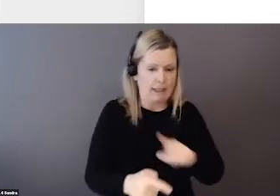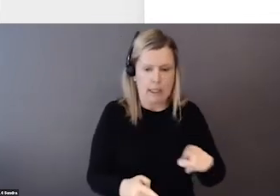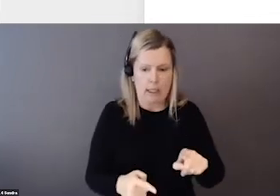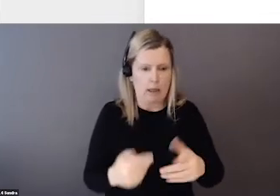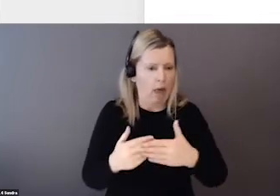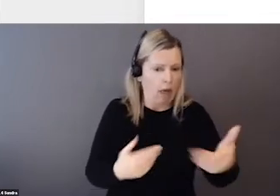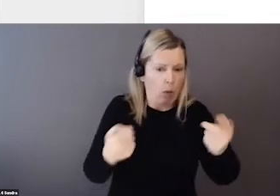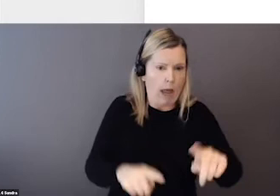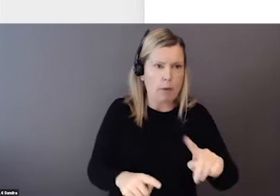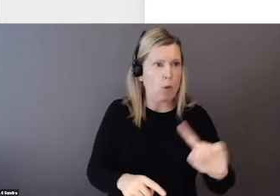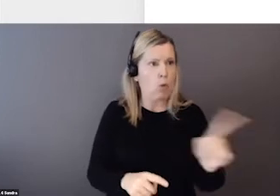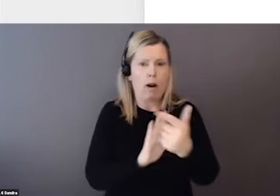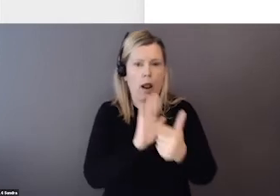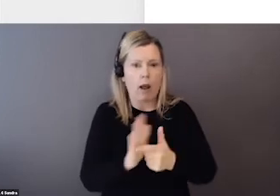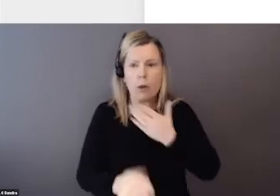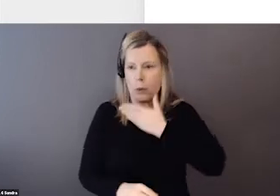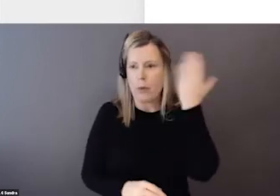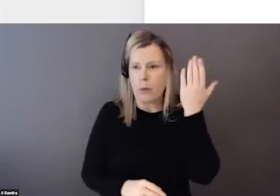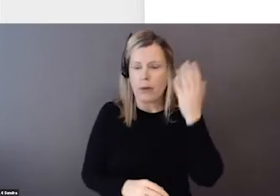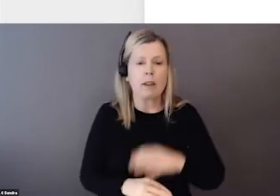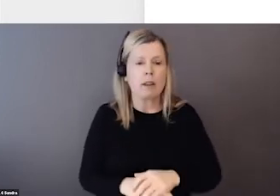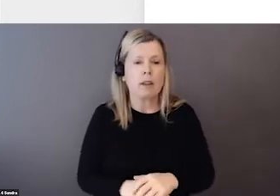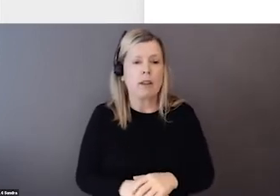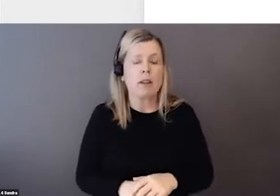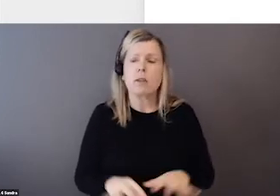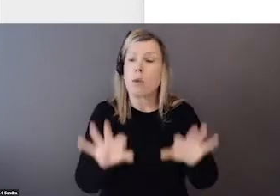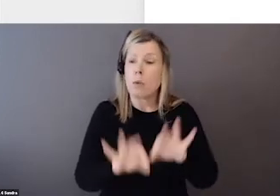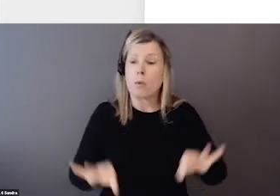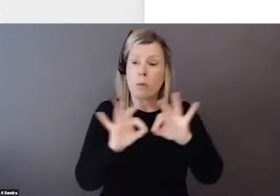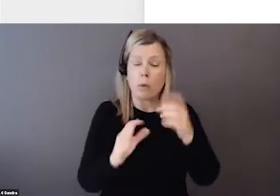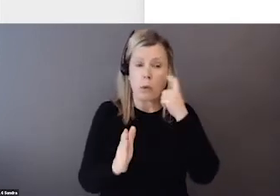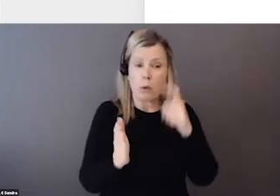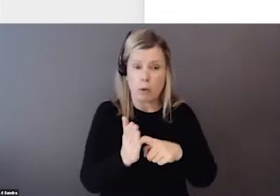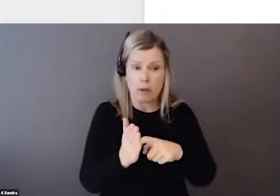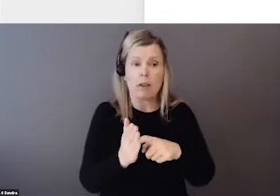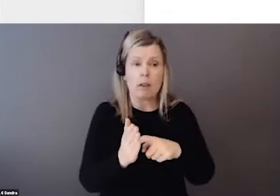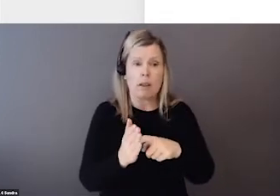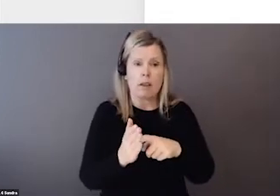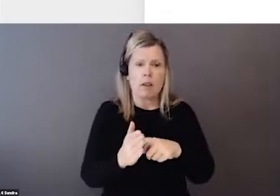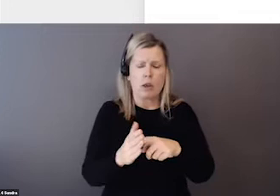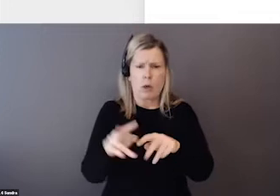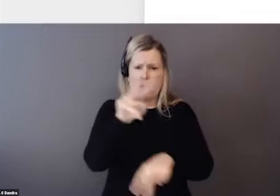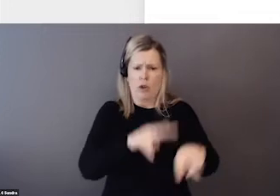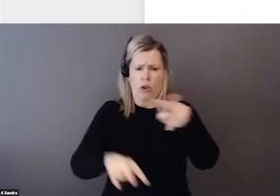And so I think it's also worth noting that when we think about accessibility of employment, we think about inclusion and employment,